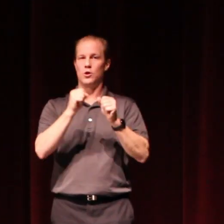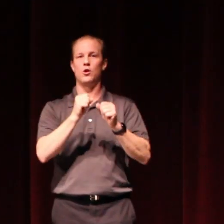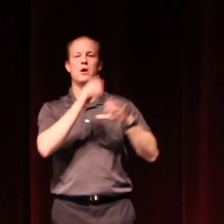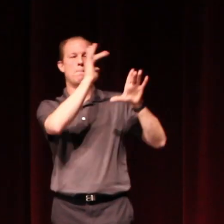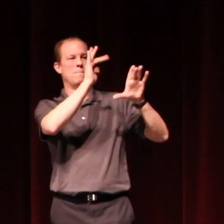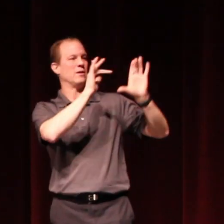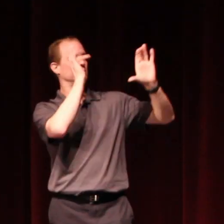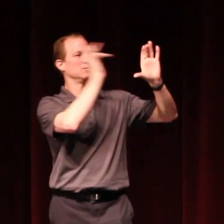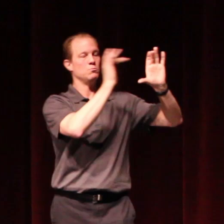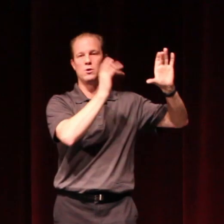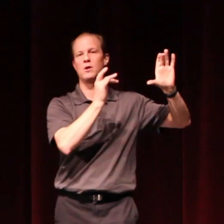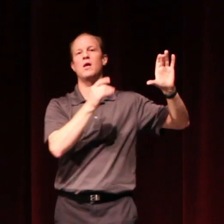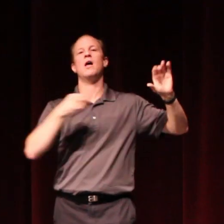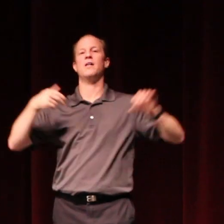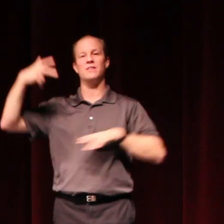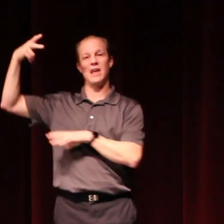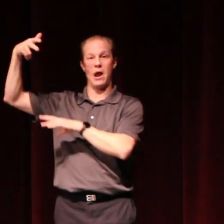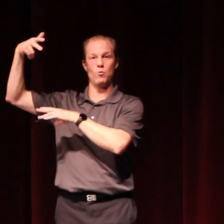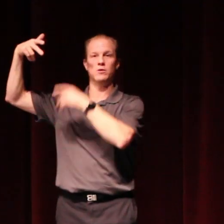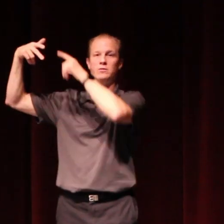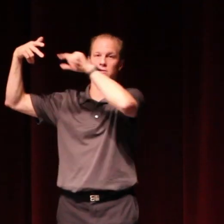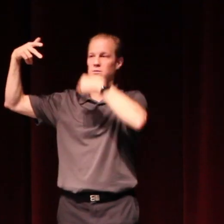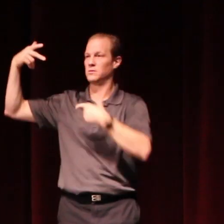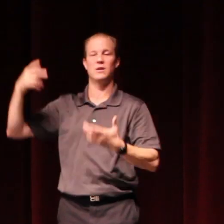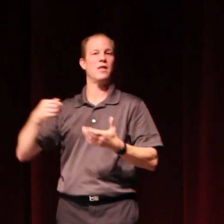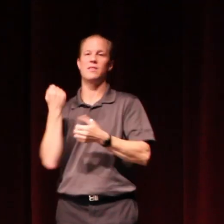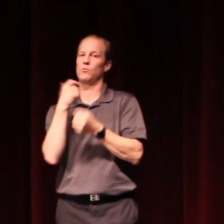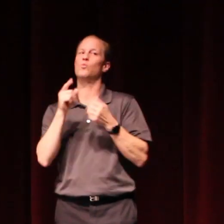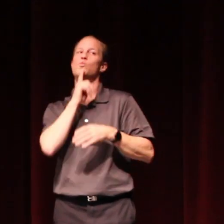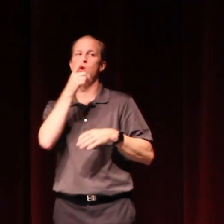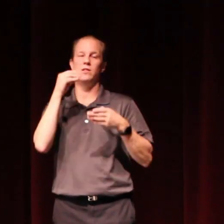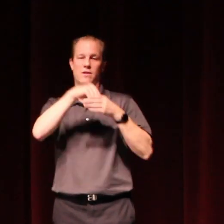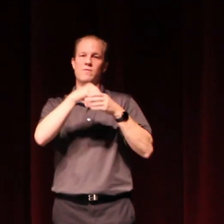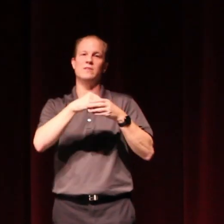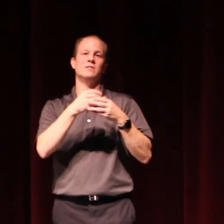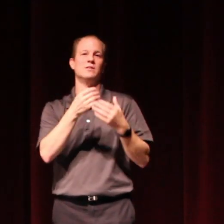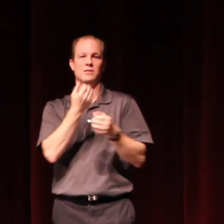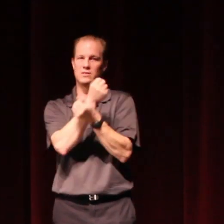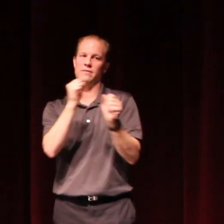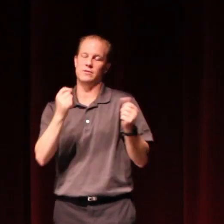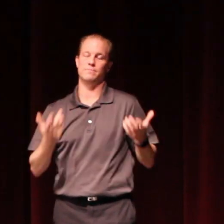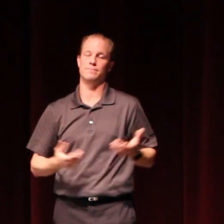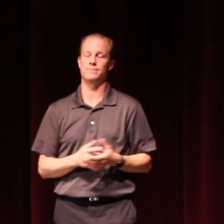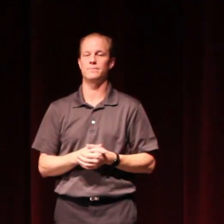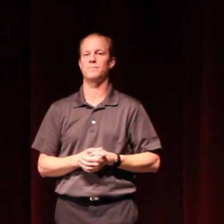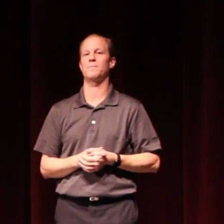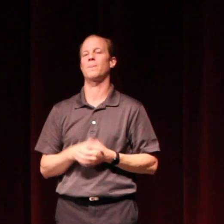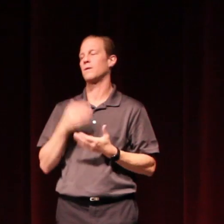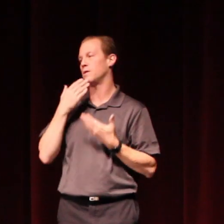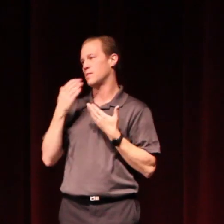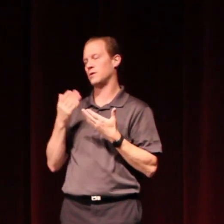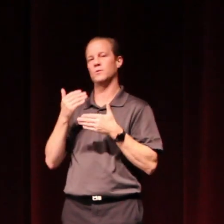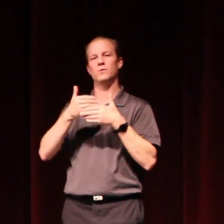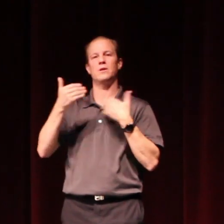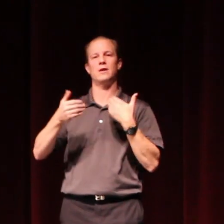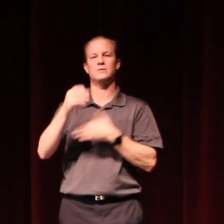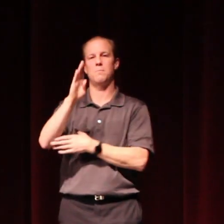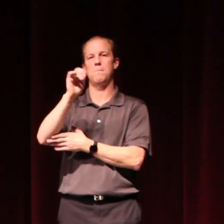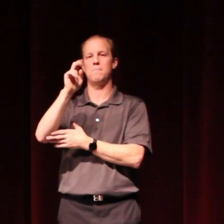really invested in student safety and security. Thank you. Next we will hear from Benny Capaul.